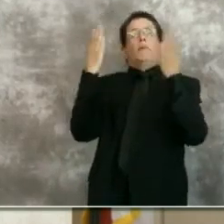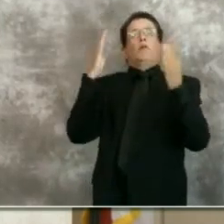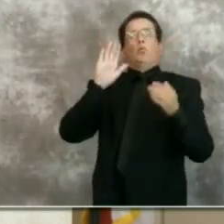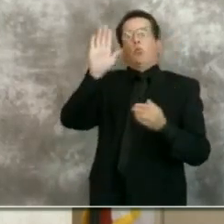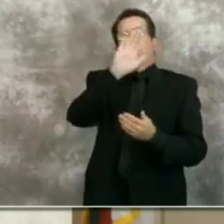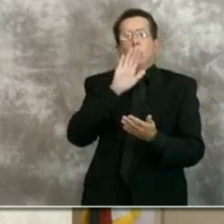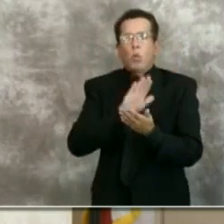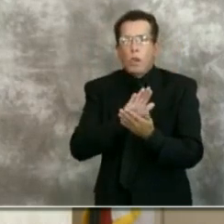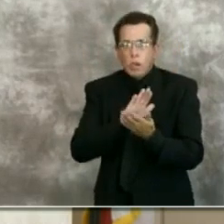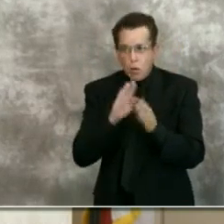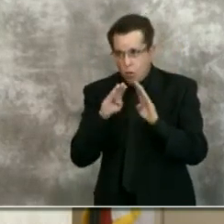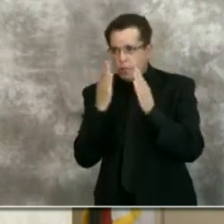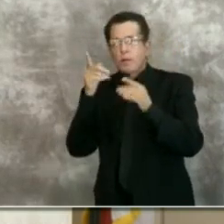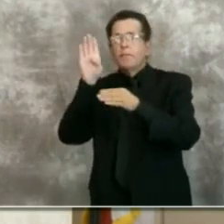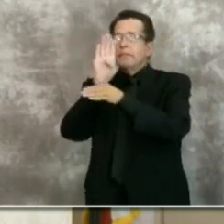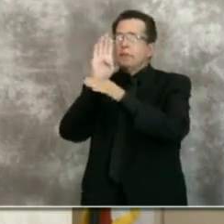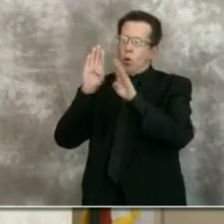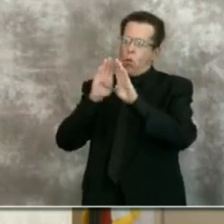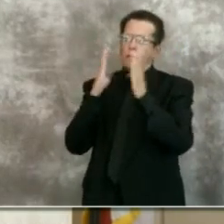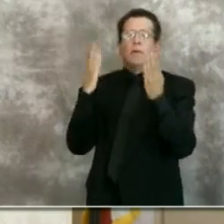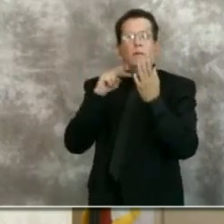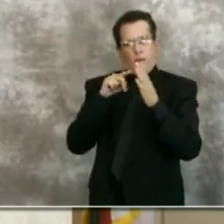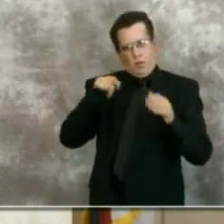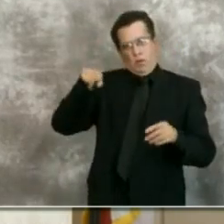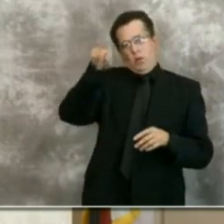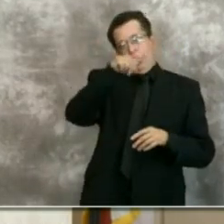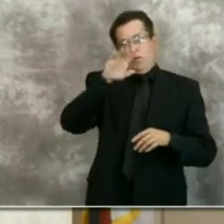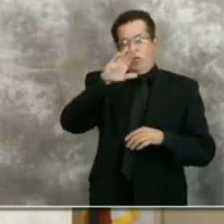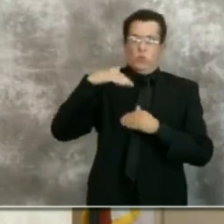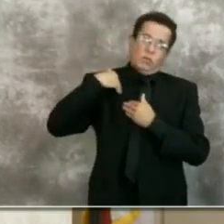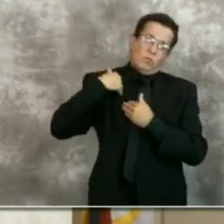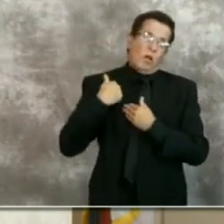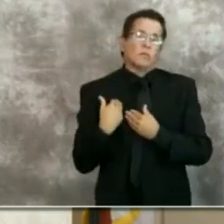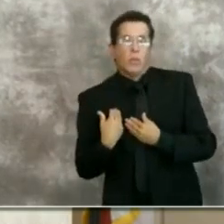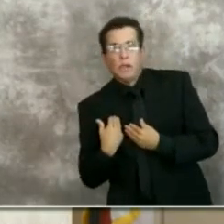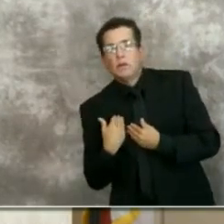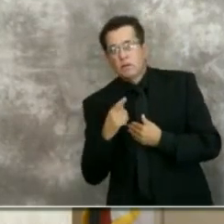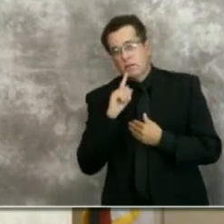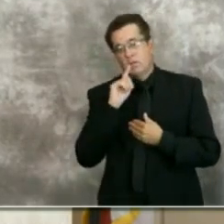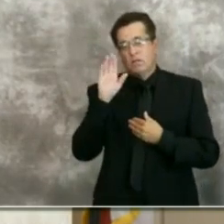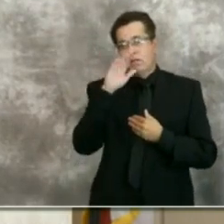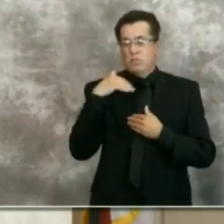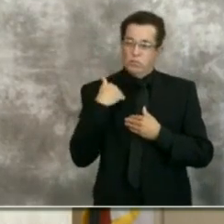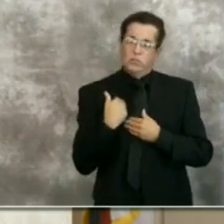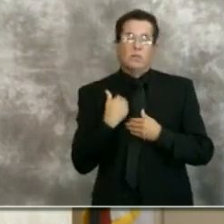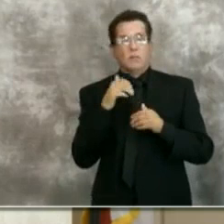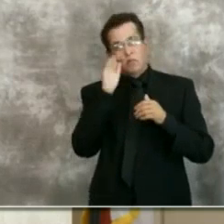A VACCINE OR THERAPEUTIC TREATMENT. BUT IF WE WANT TO HAVE AN OPPORTUNITY TO SAFELY REOPEN SCHOOLS IF WE WANT TO GET SOME OF THESE BUSINESSES